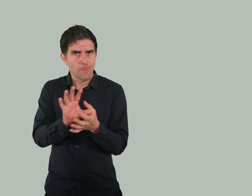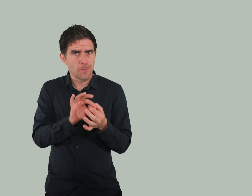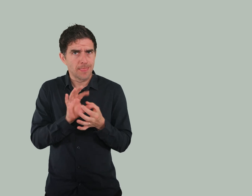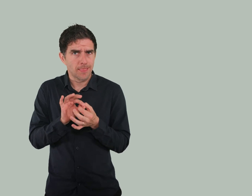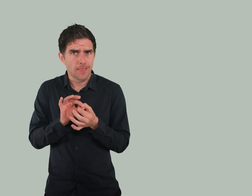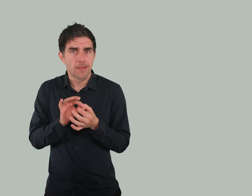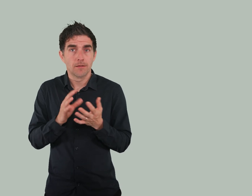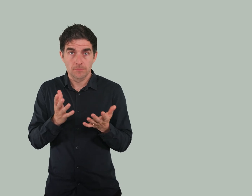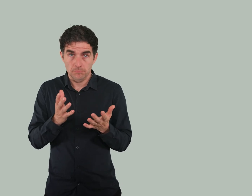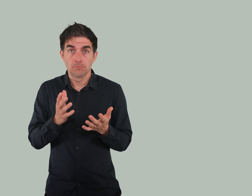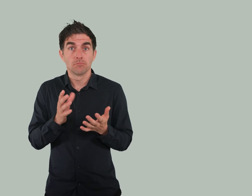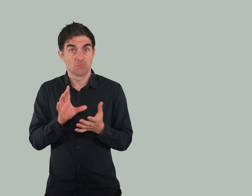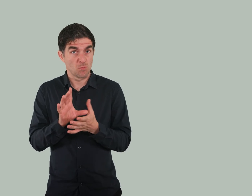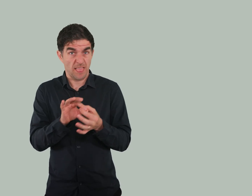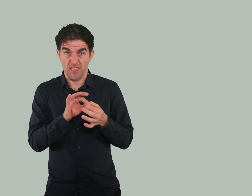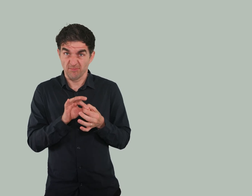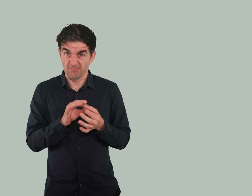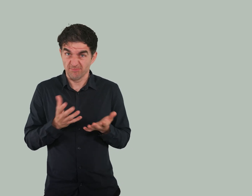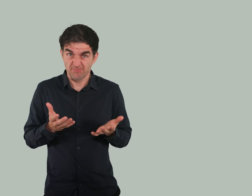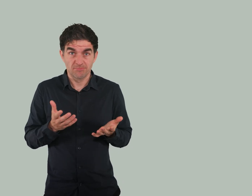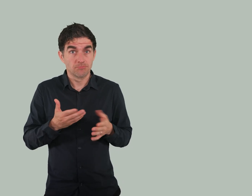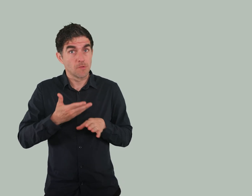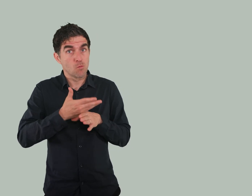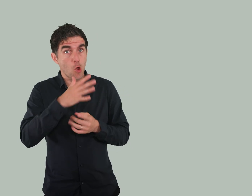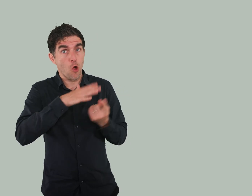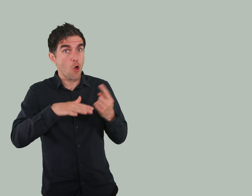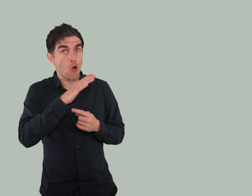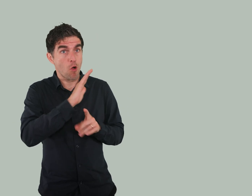Together, they amount to a labour market that is no longer